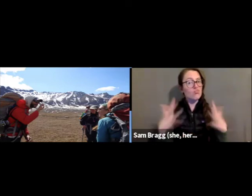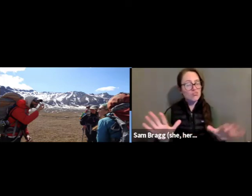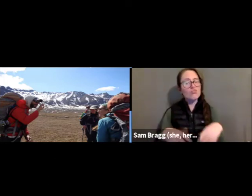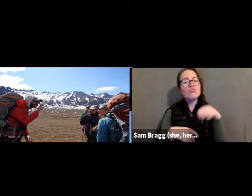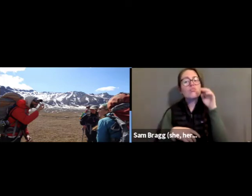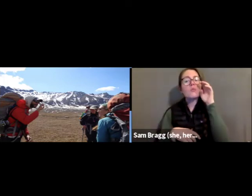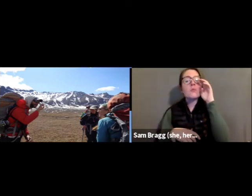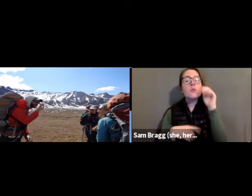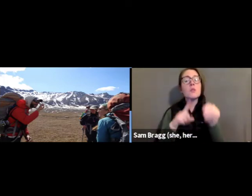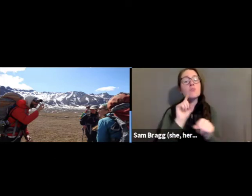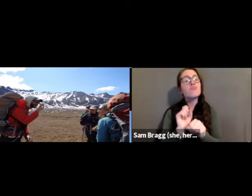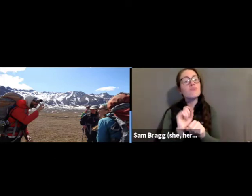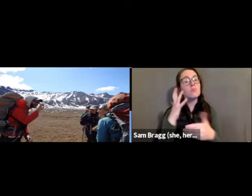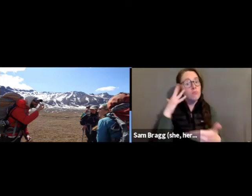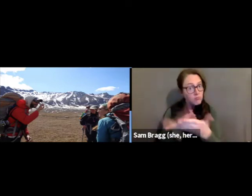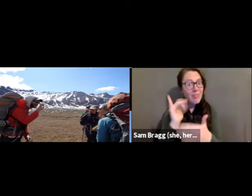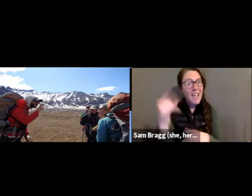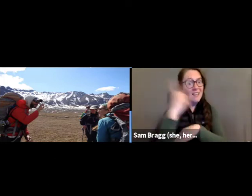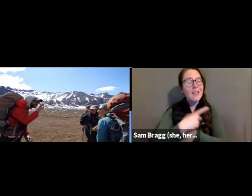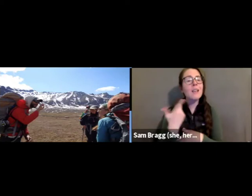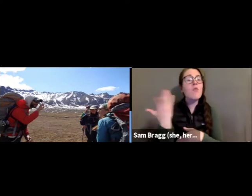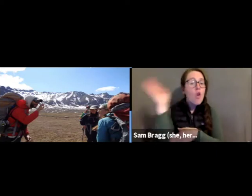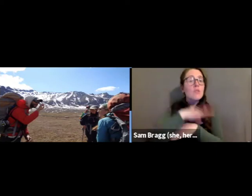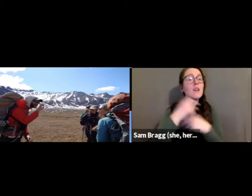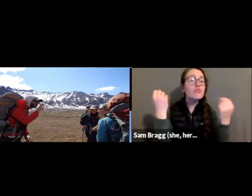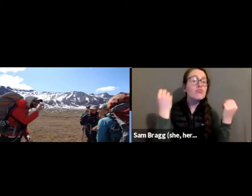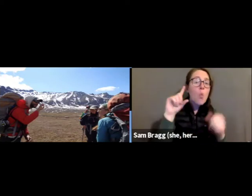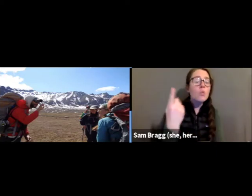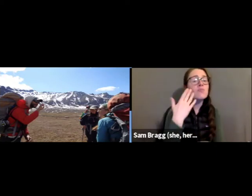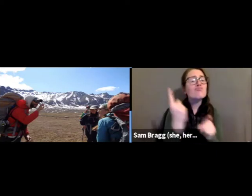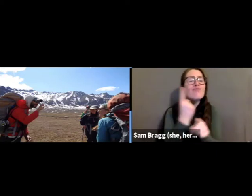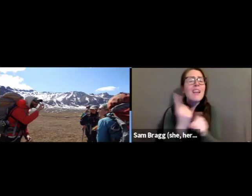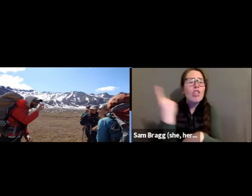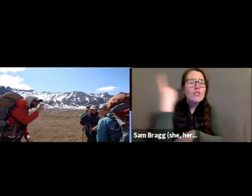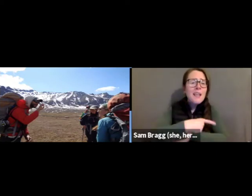tracking day and we signed the whole day and when we finally arrived at that day we actually did